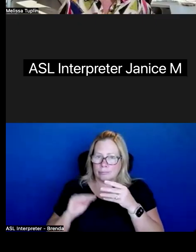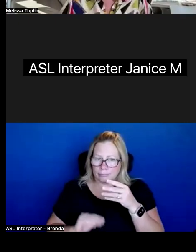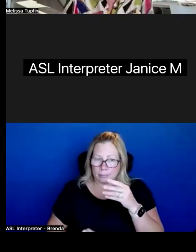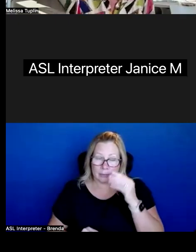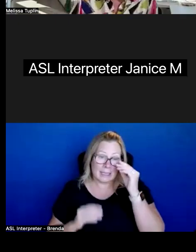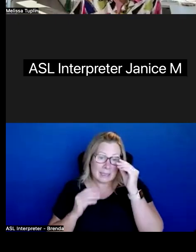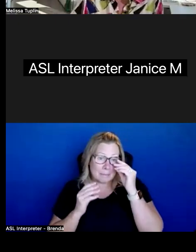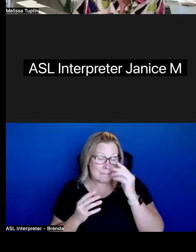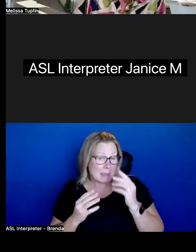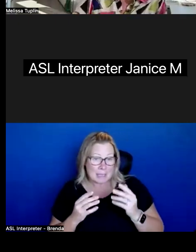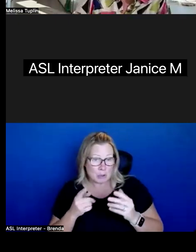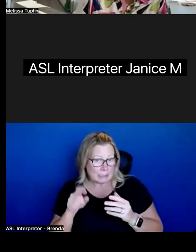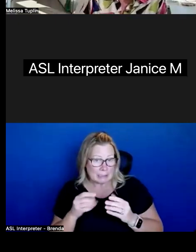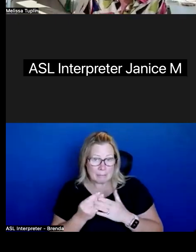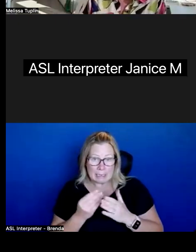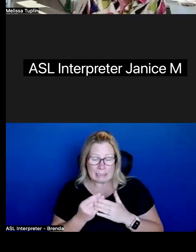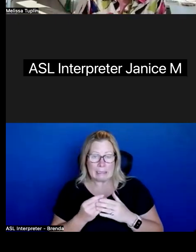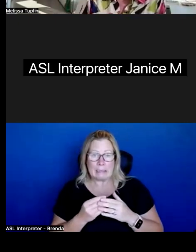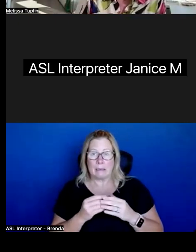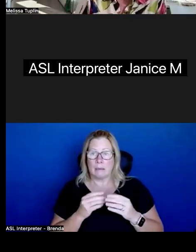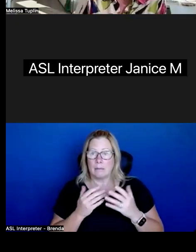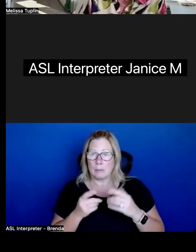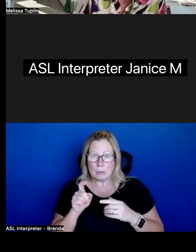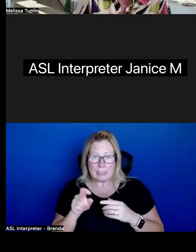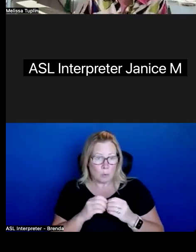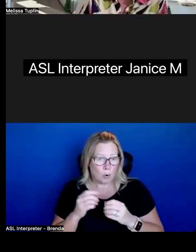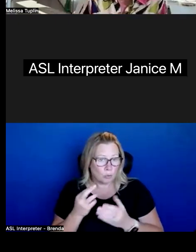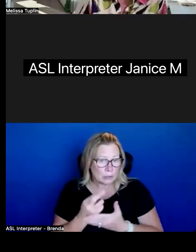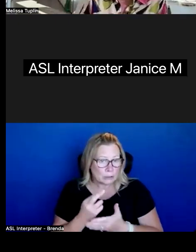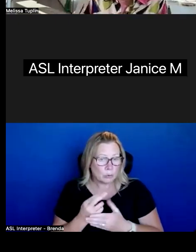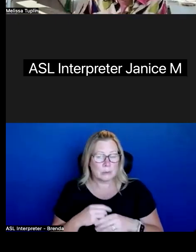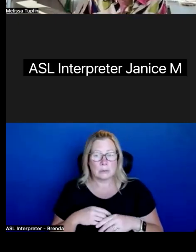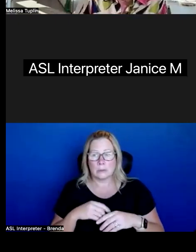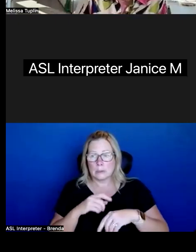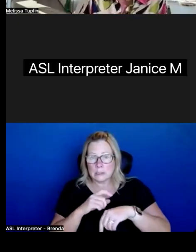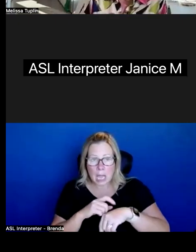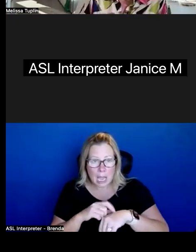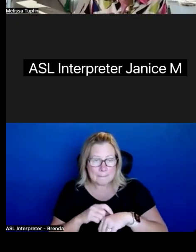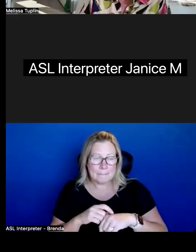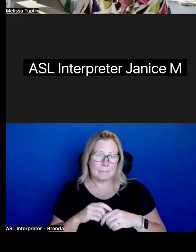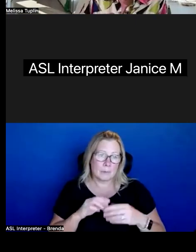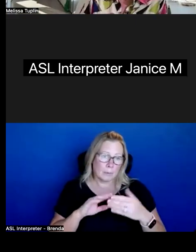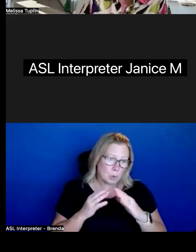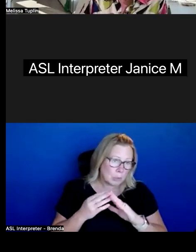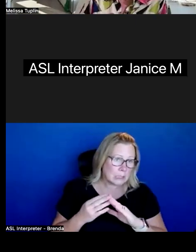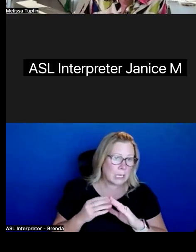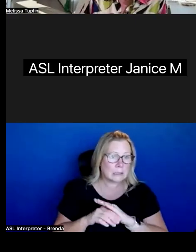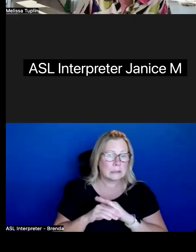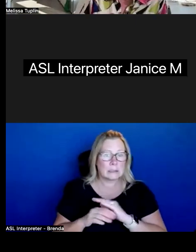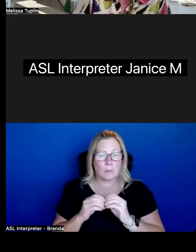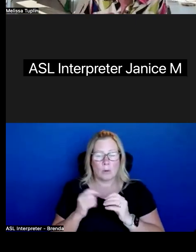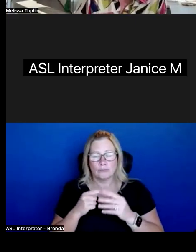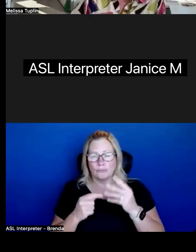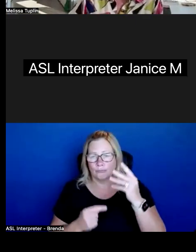but it could also be access to time, resources, expertise or communities.